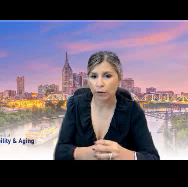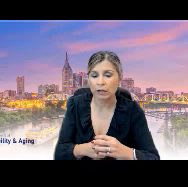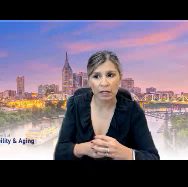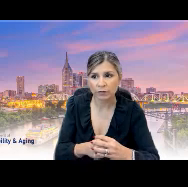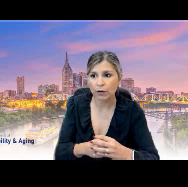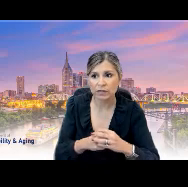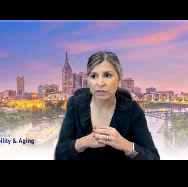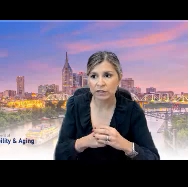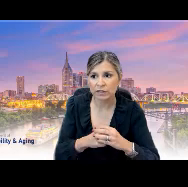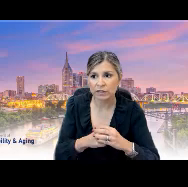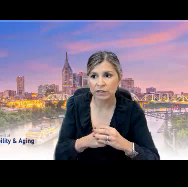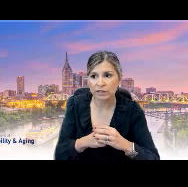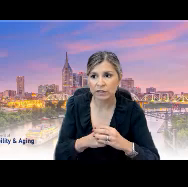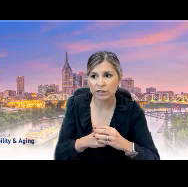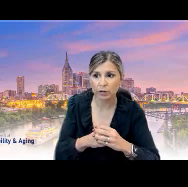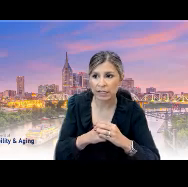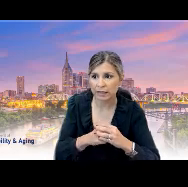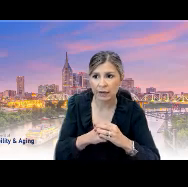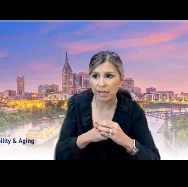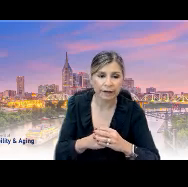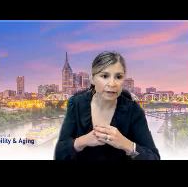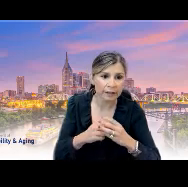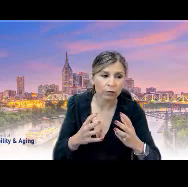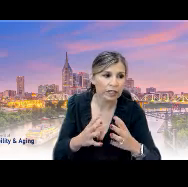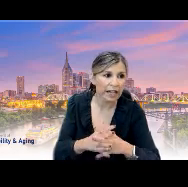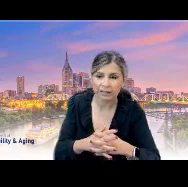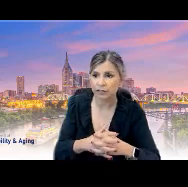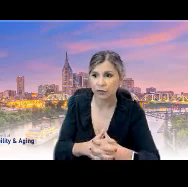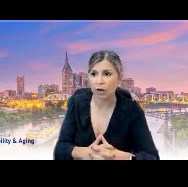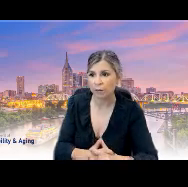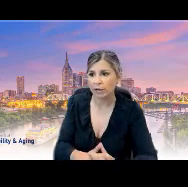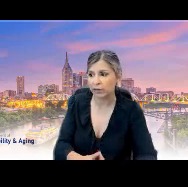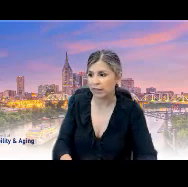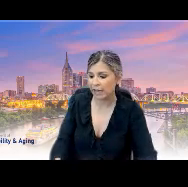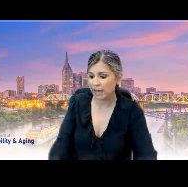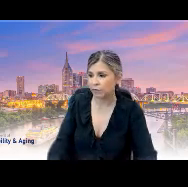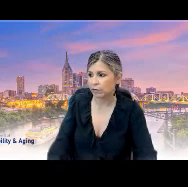this is the only hot meal that they get and the only access to a hot meal that they have.